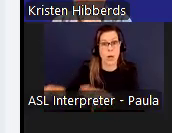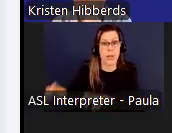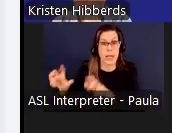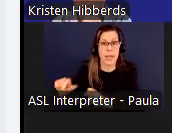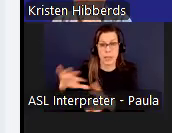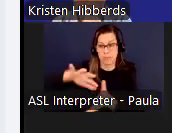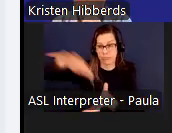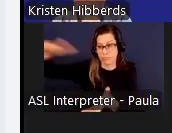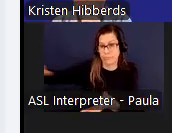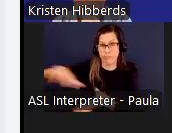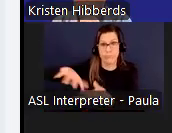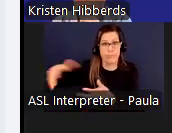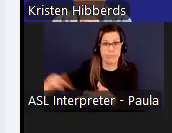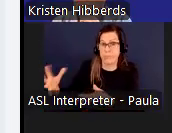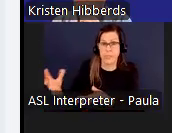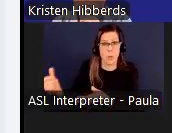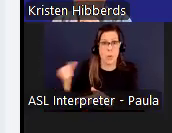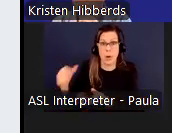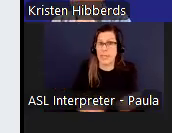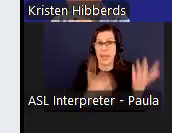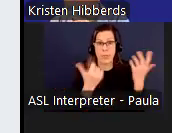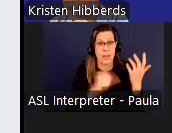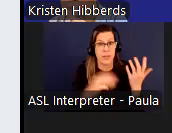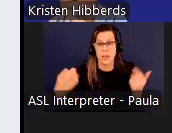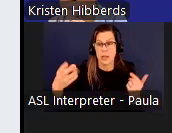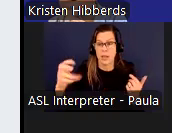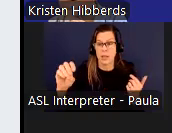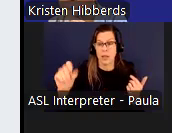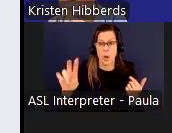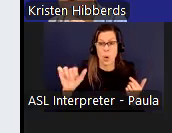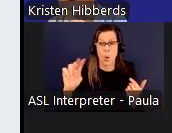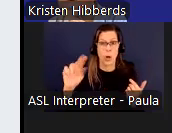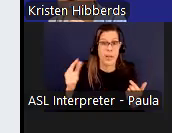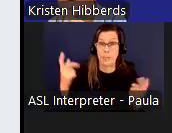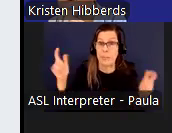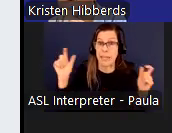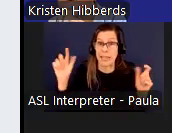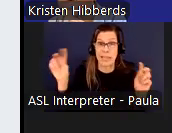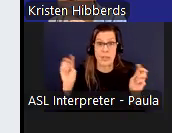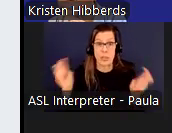And I don't, you know, there's sometimes little that a provider